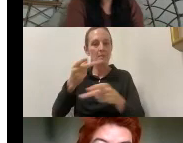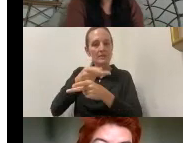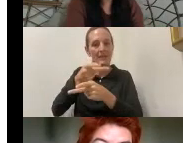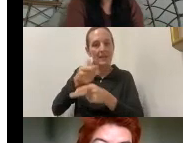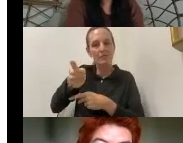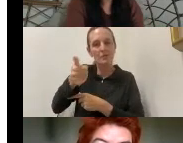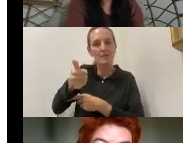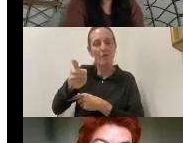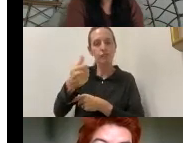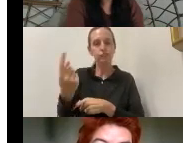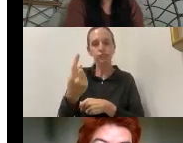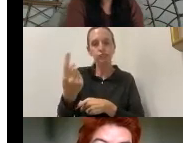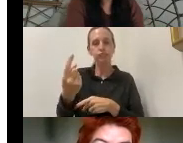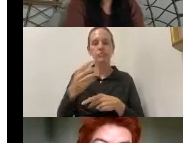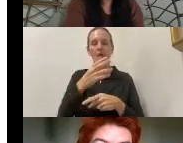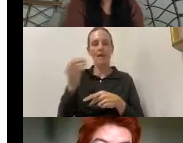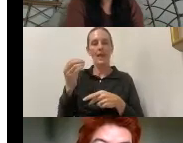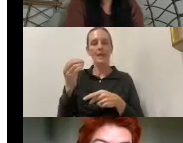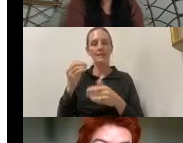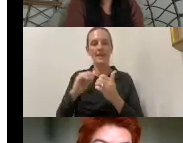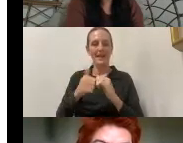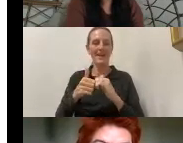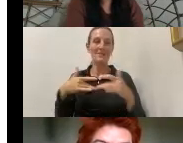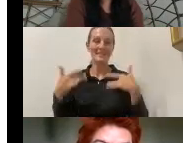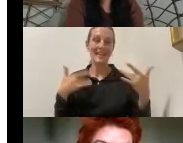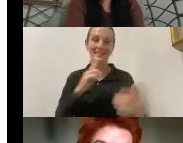and how excited she is for that.